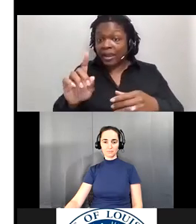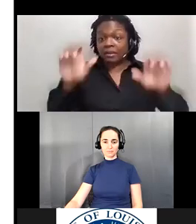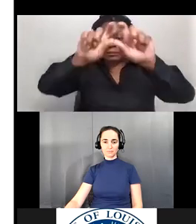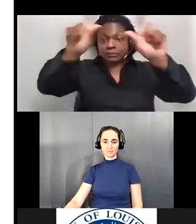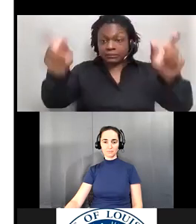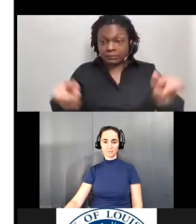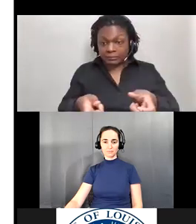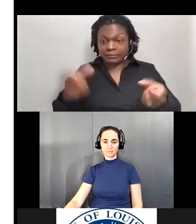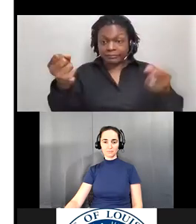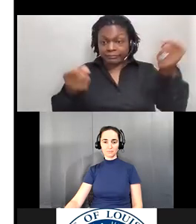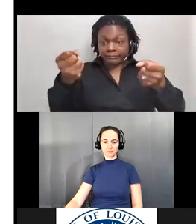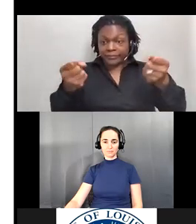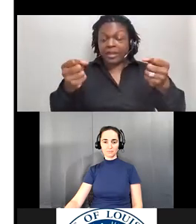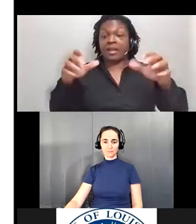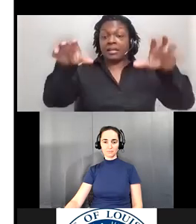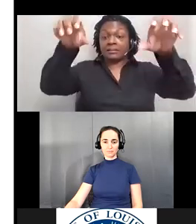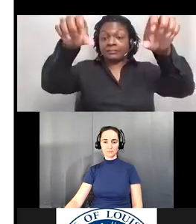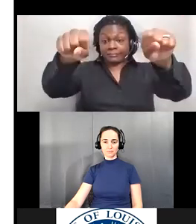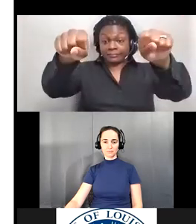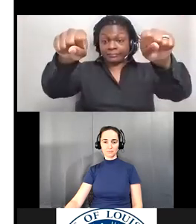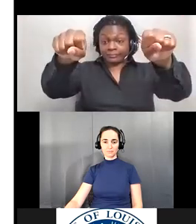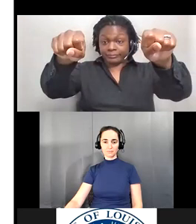16:00:42 Keep them on top of the steering wheel and don't don't move them unless the